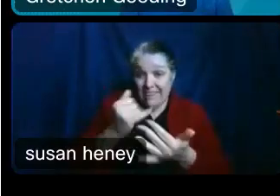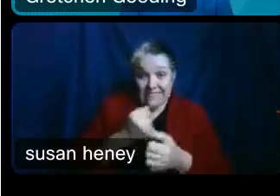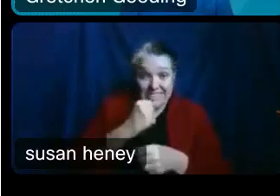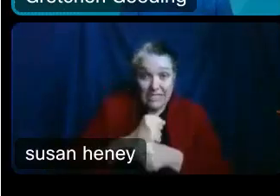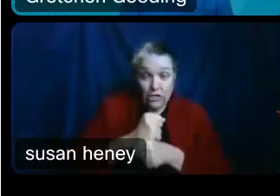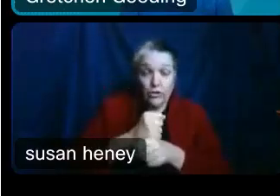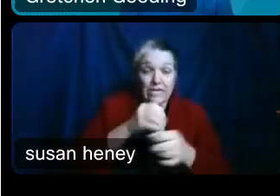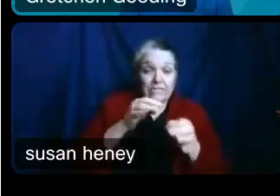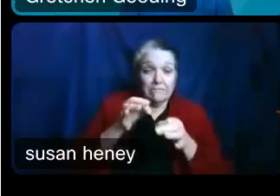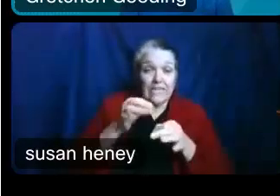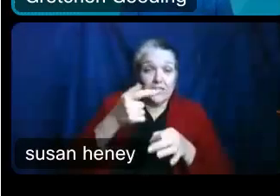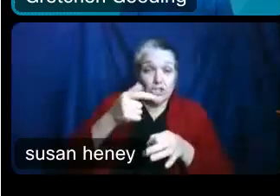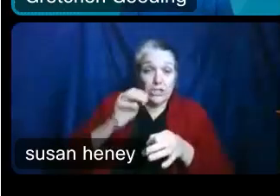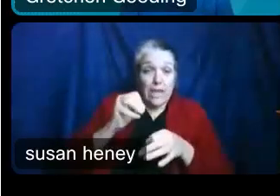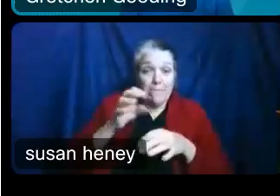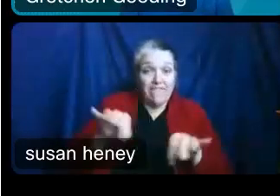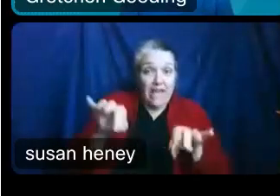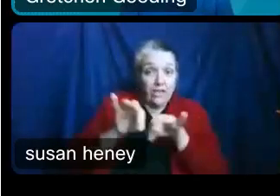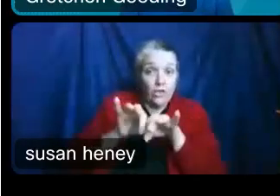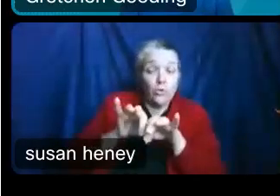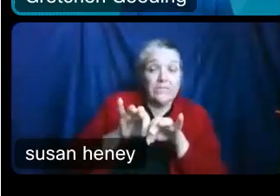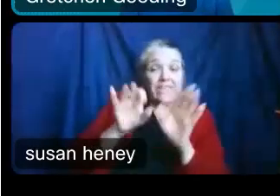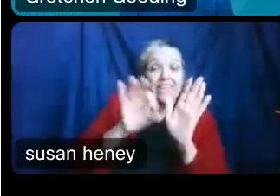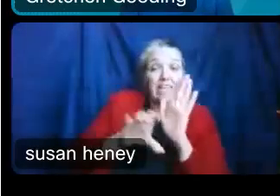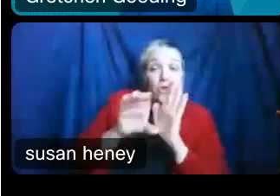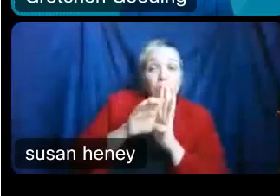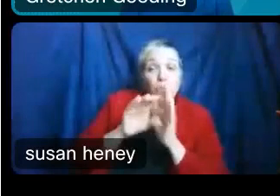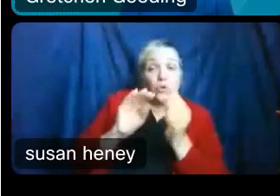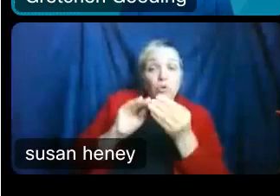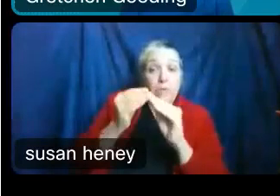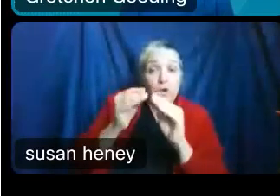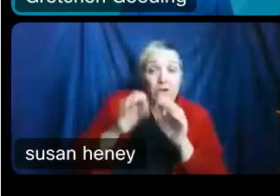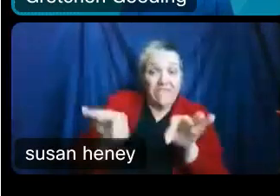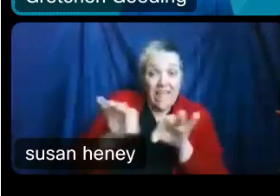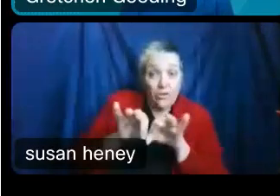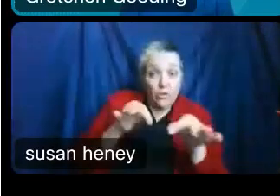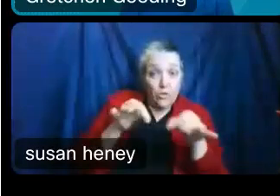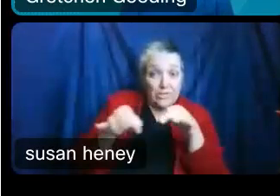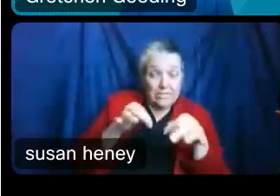values, which are the character or numeric values used to explain the absence of data